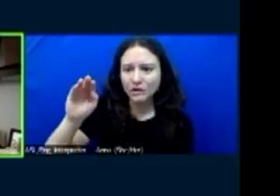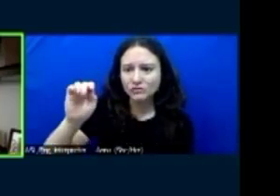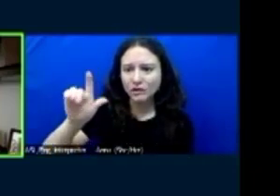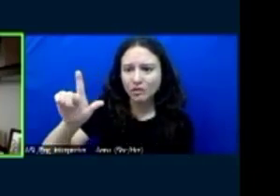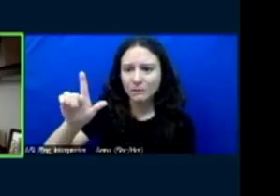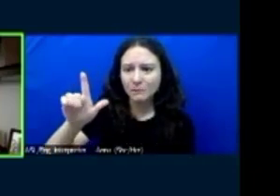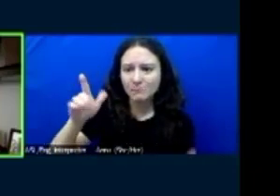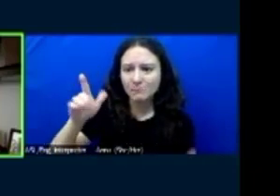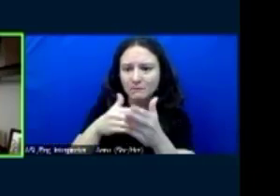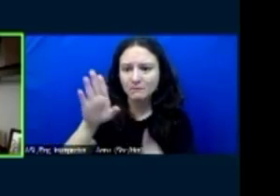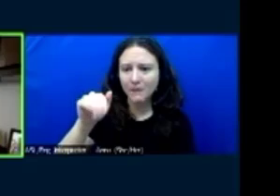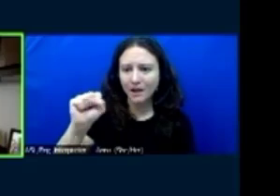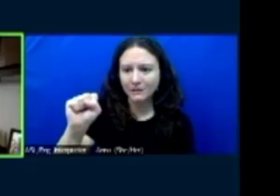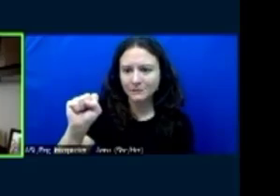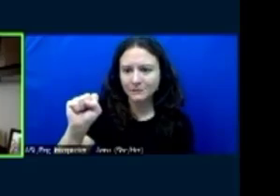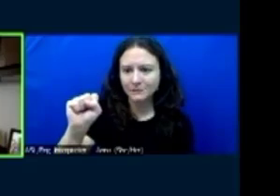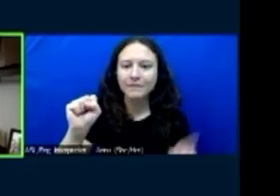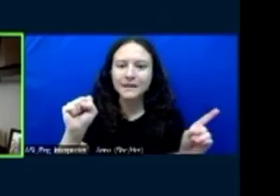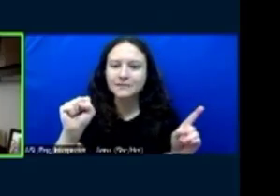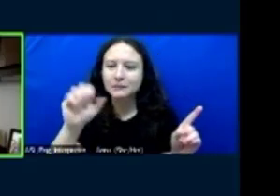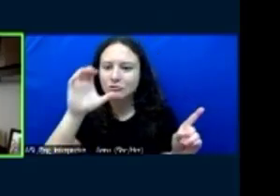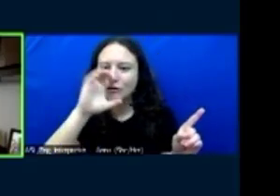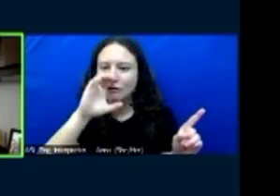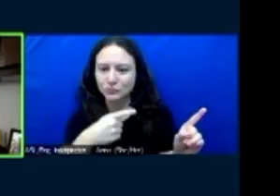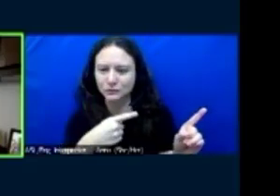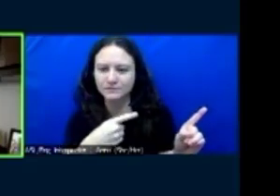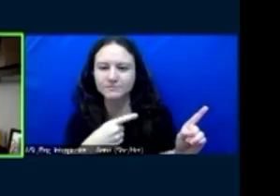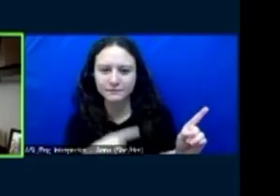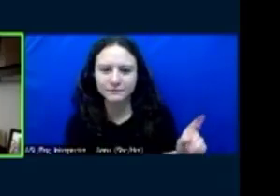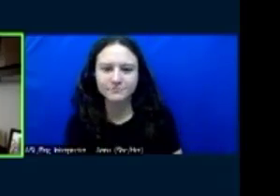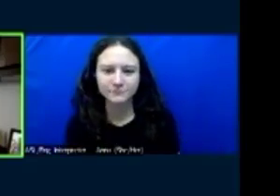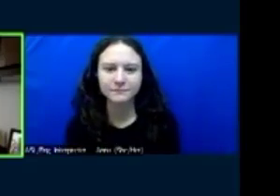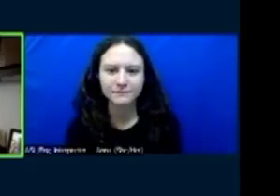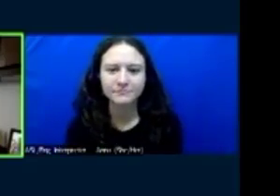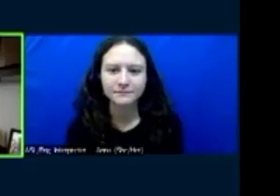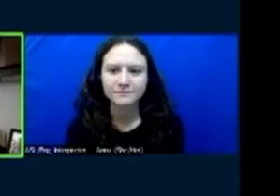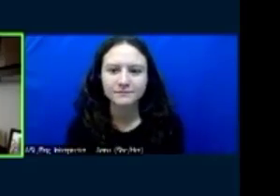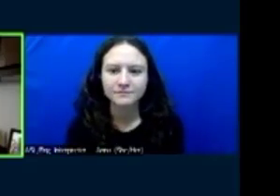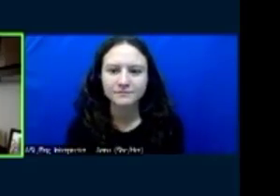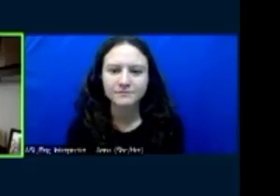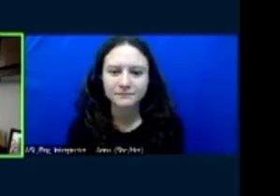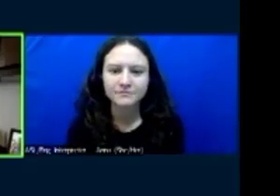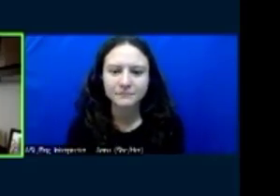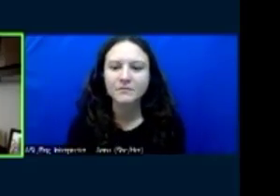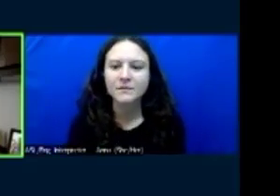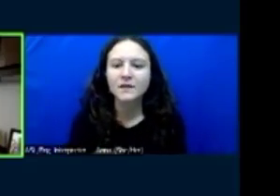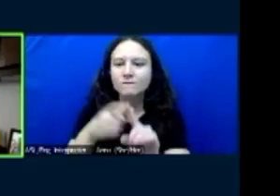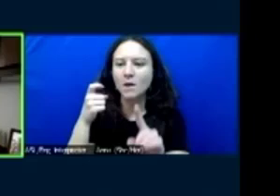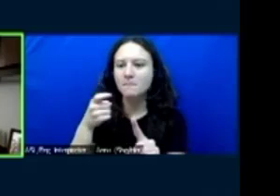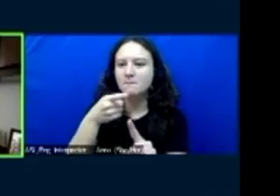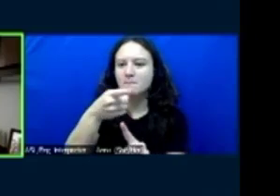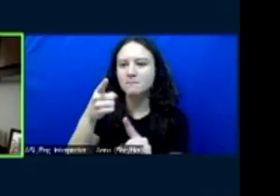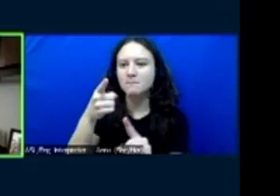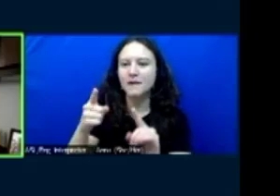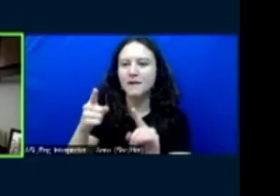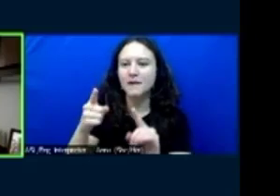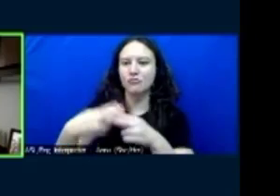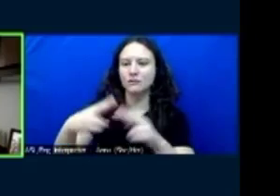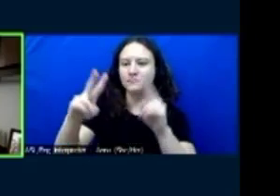al commentary and sell last year to fund black scientists. And you can see the argument